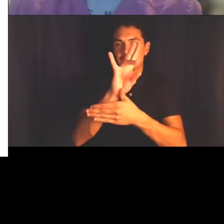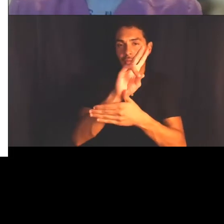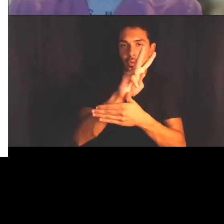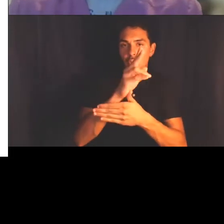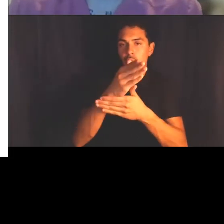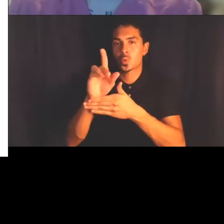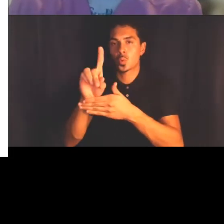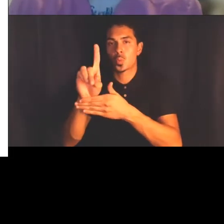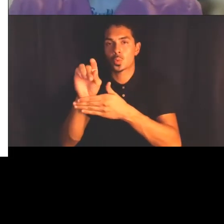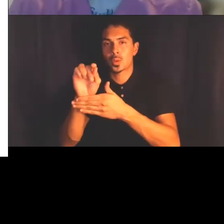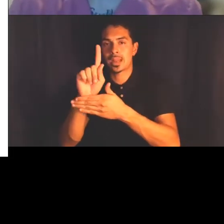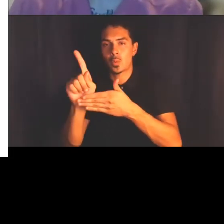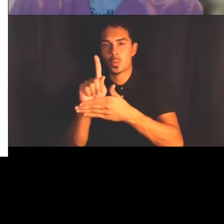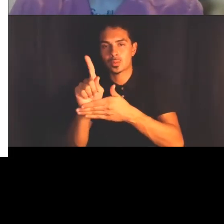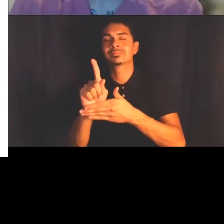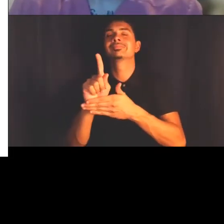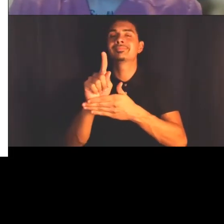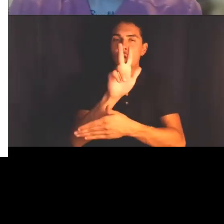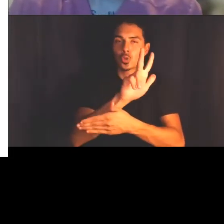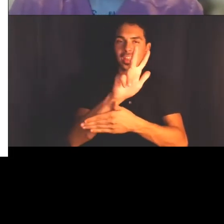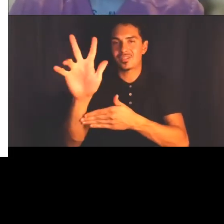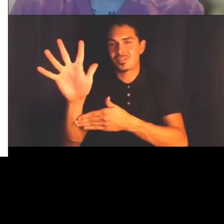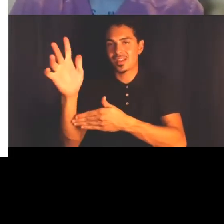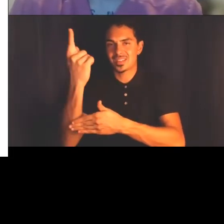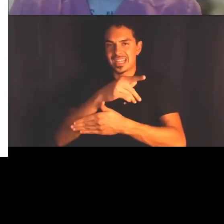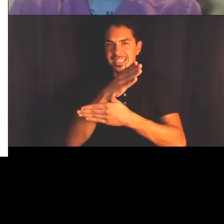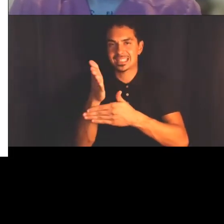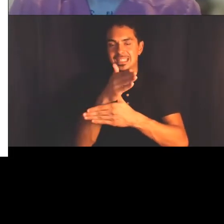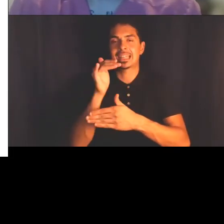And all of these can safely be used by transgender men